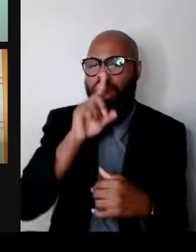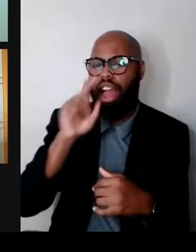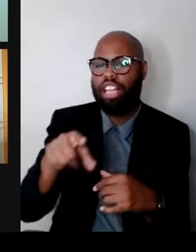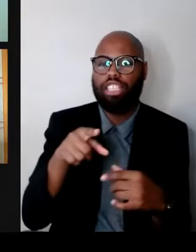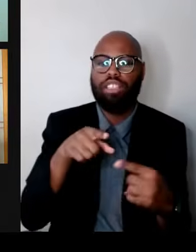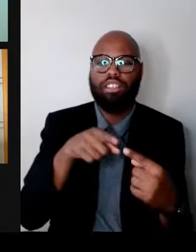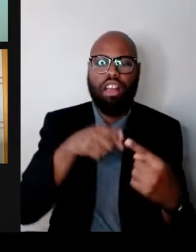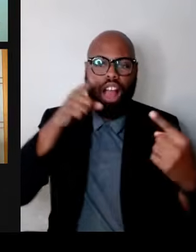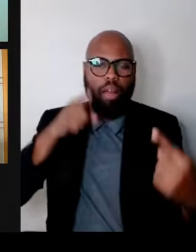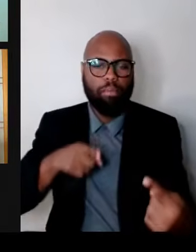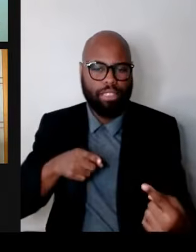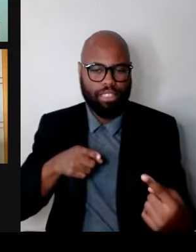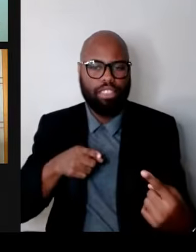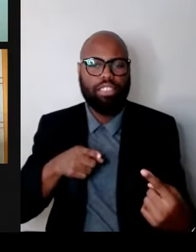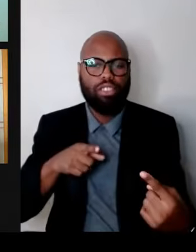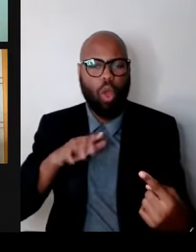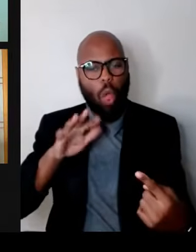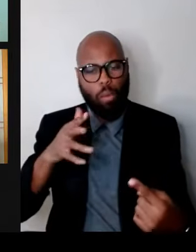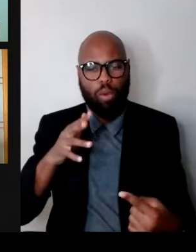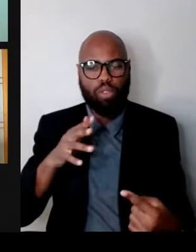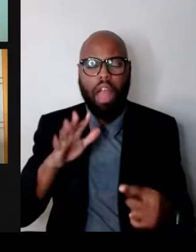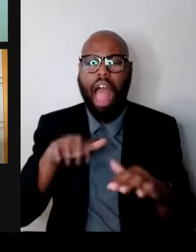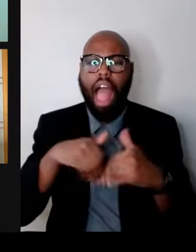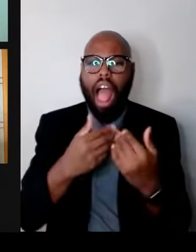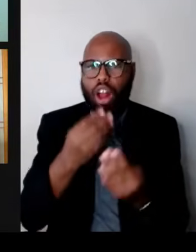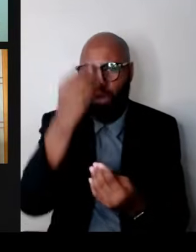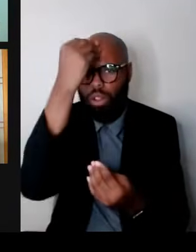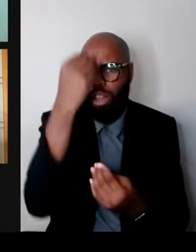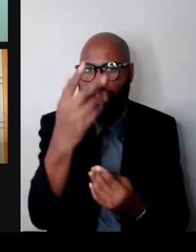which is how do you let people know that you're there for them?